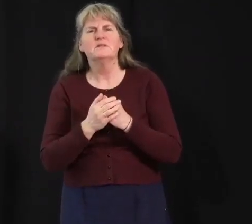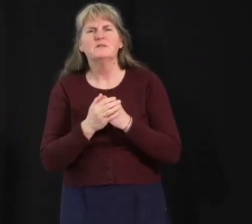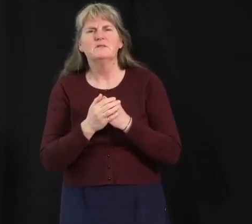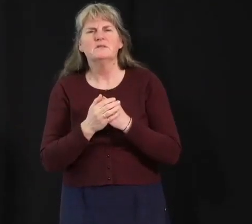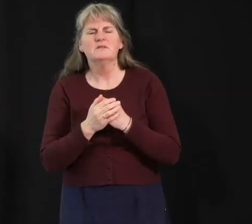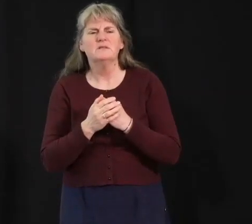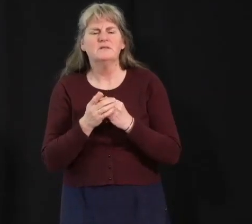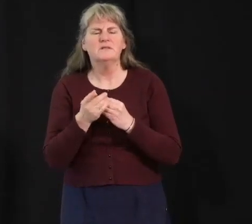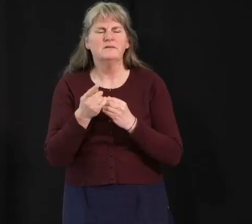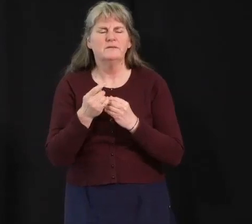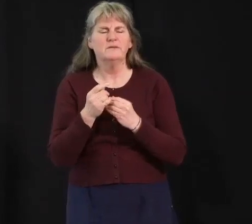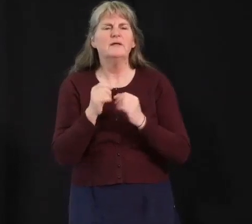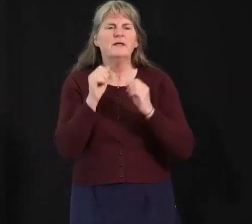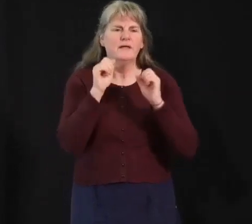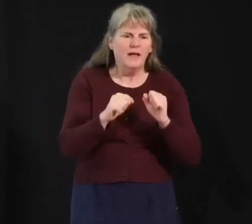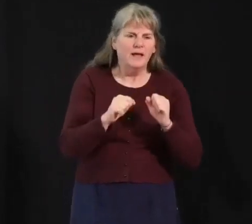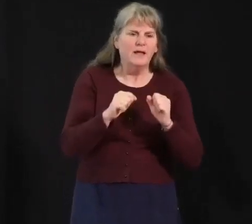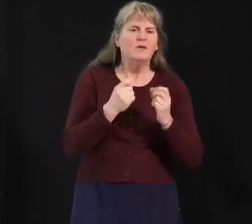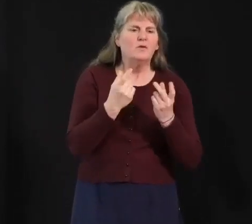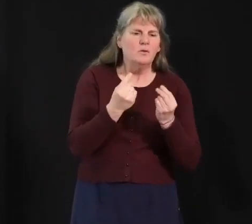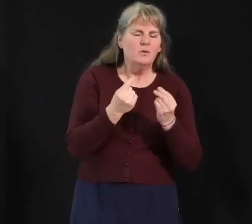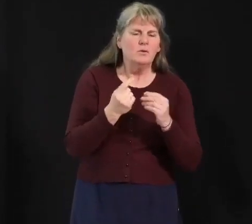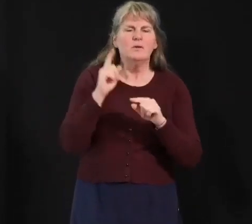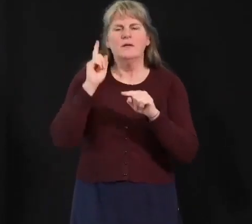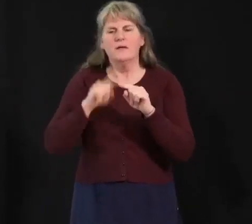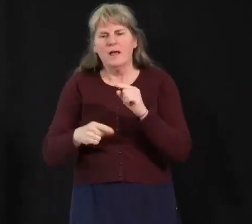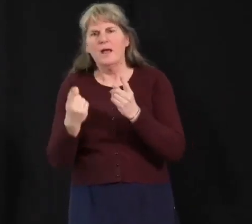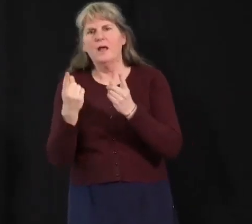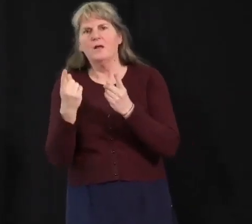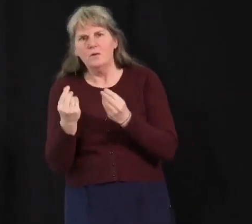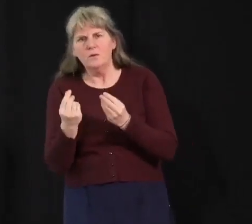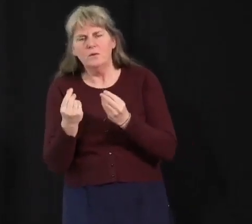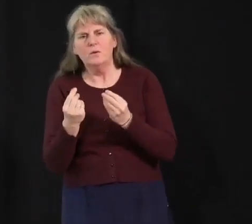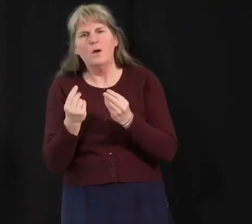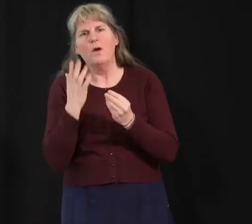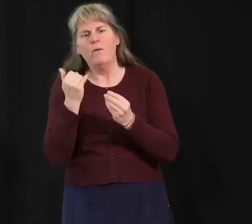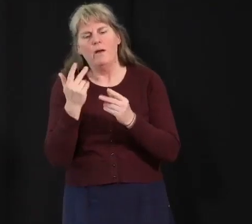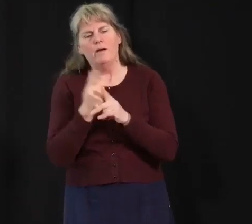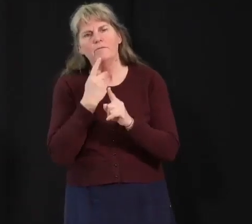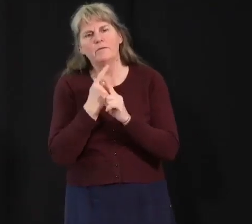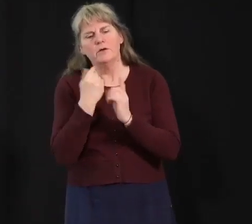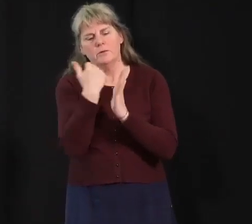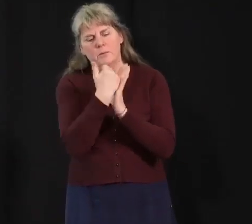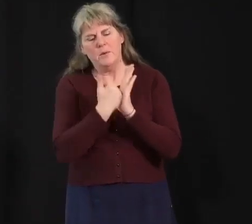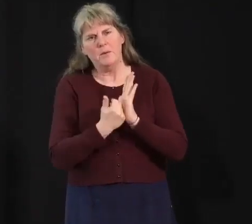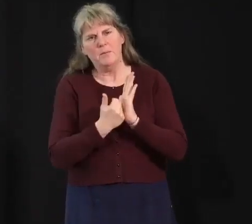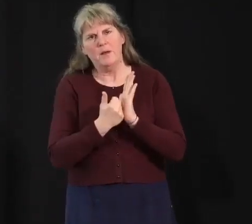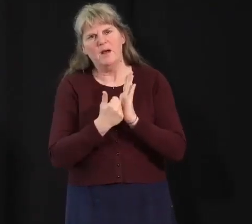And associated activities. This is a question I will be coming back to as we work out